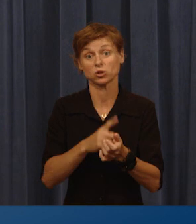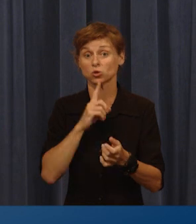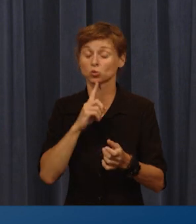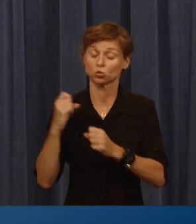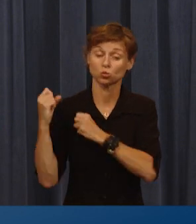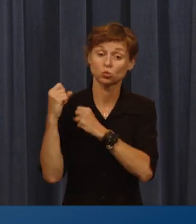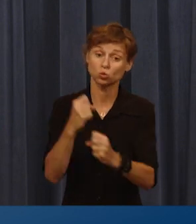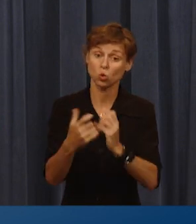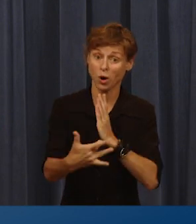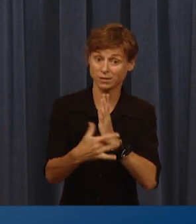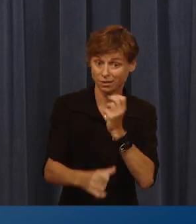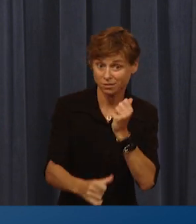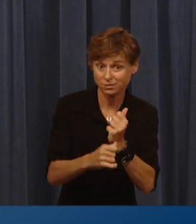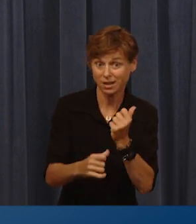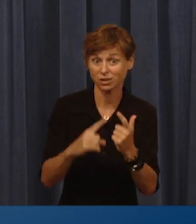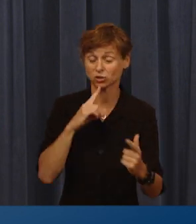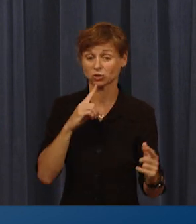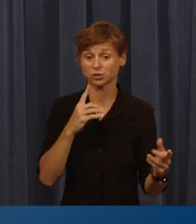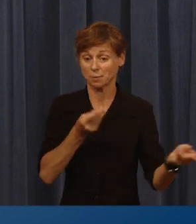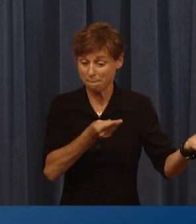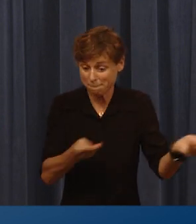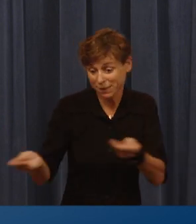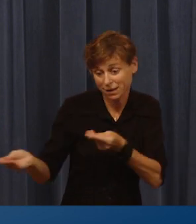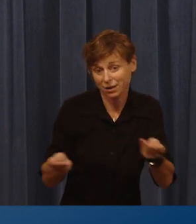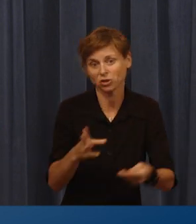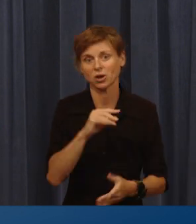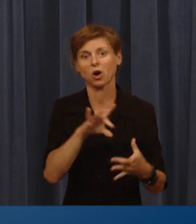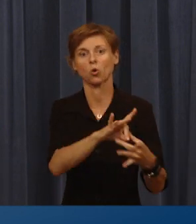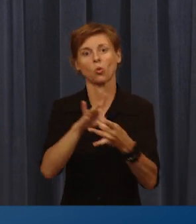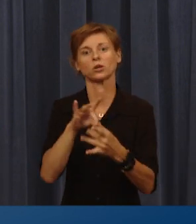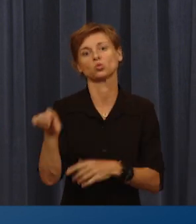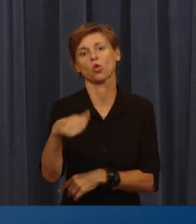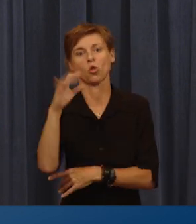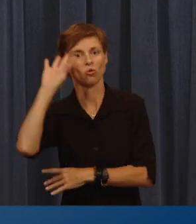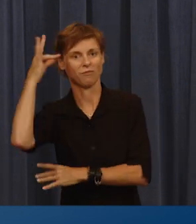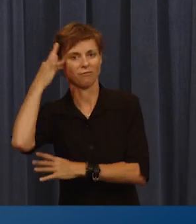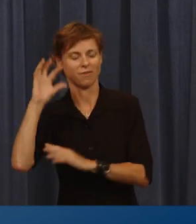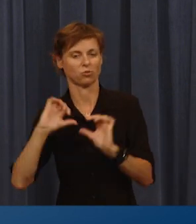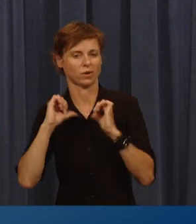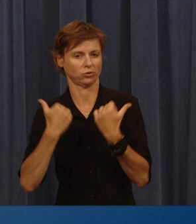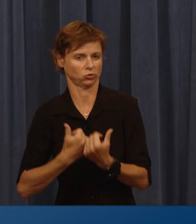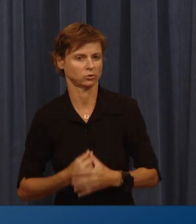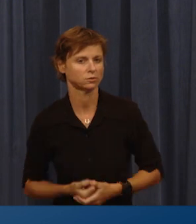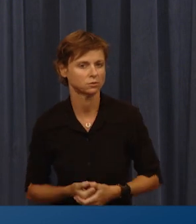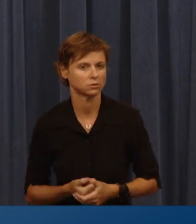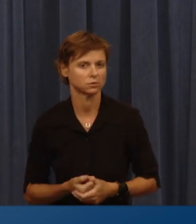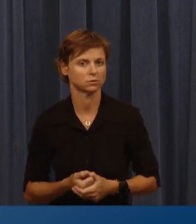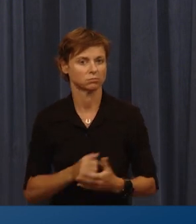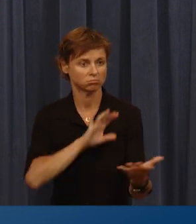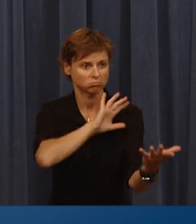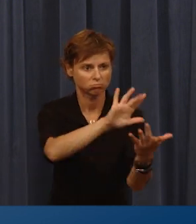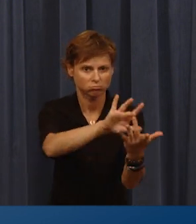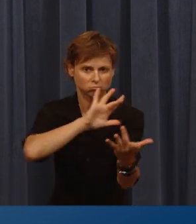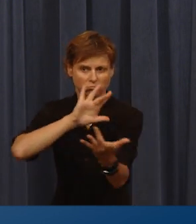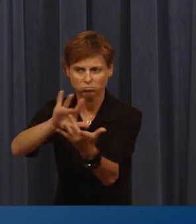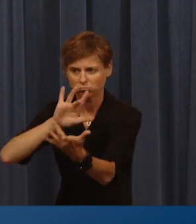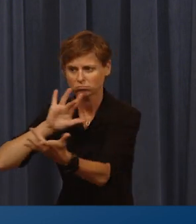coordination with other federal agencies. Outreach to help educate the public about the ADA is essential.